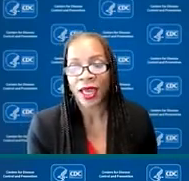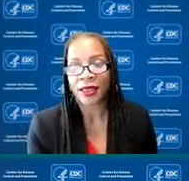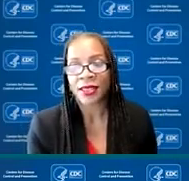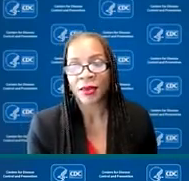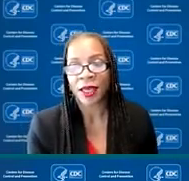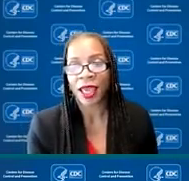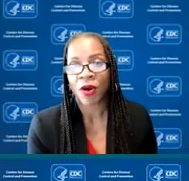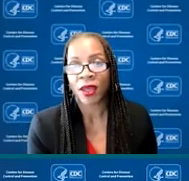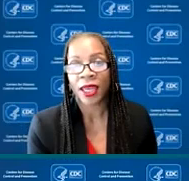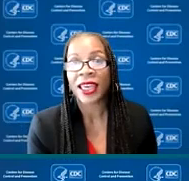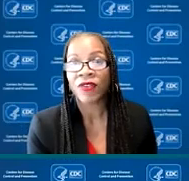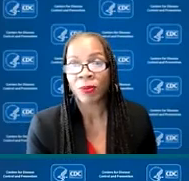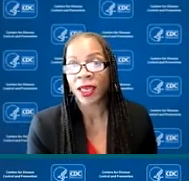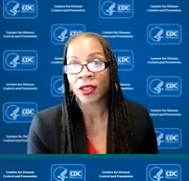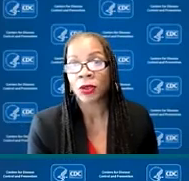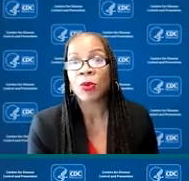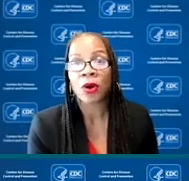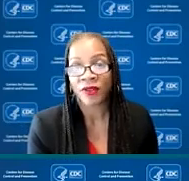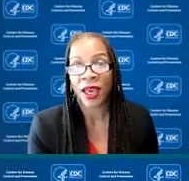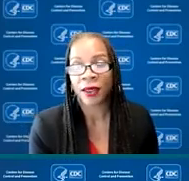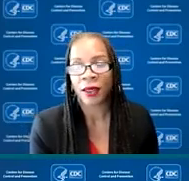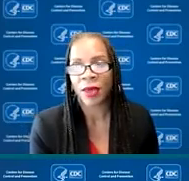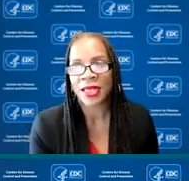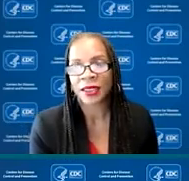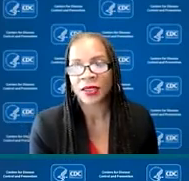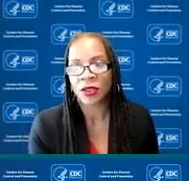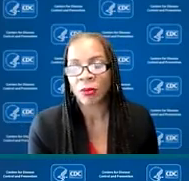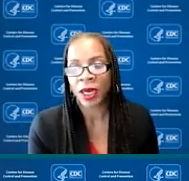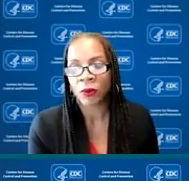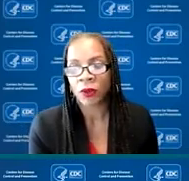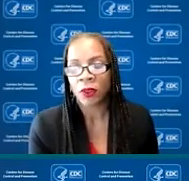that at the time that I came on and even began to do more of that as I continued in my role.